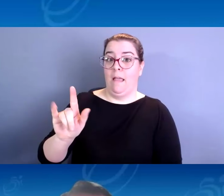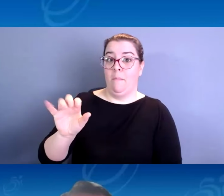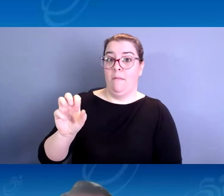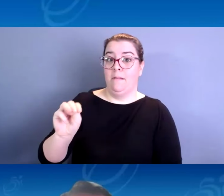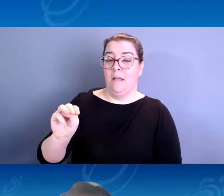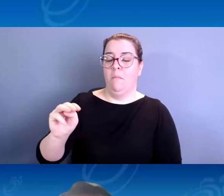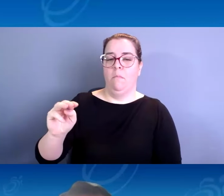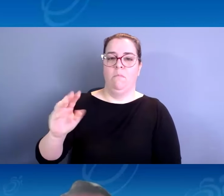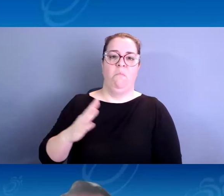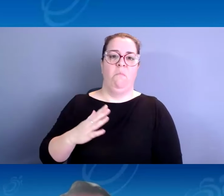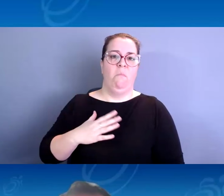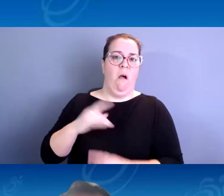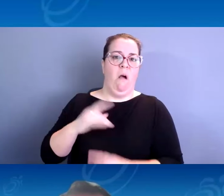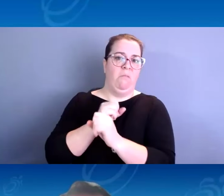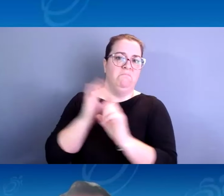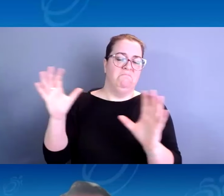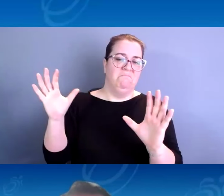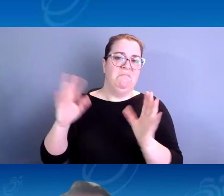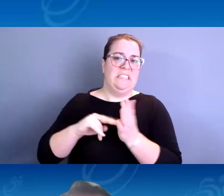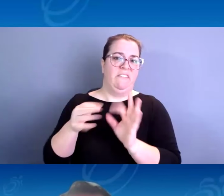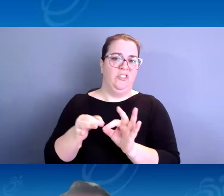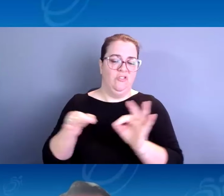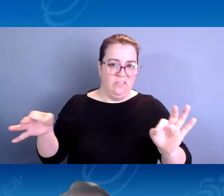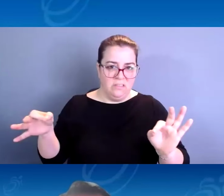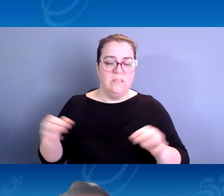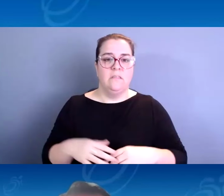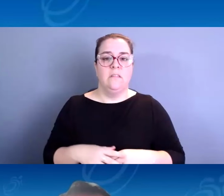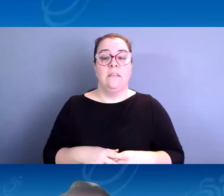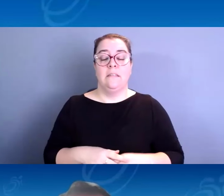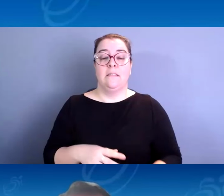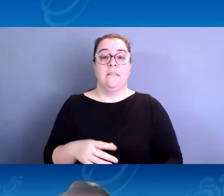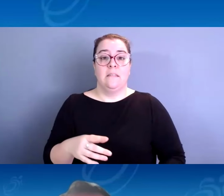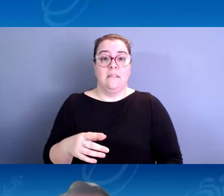that we all have, me included, that being non-disabled is the social norm.